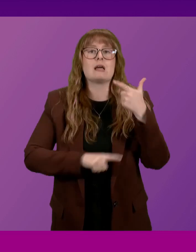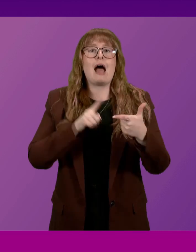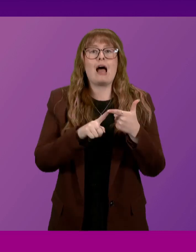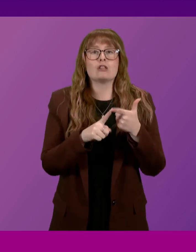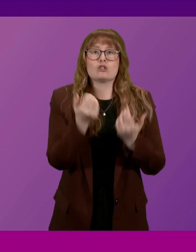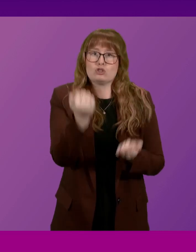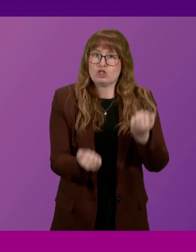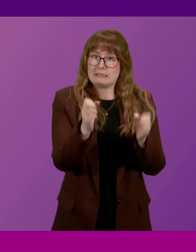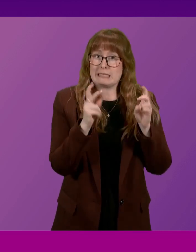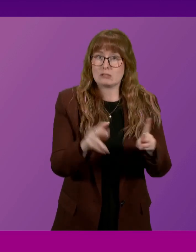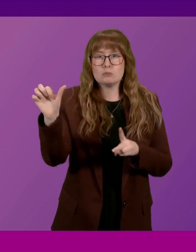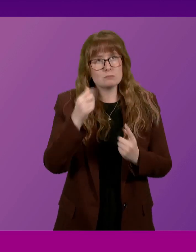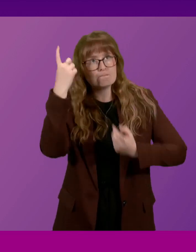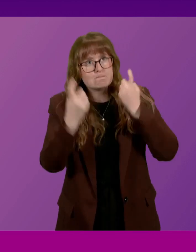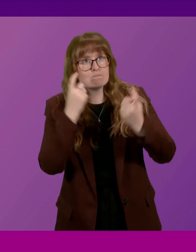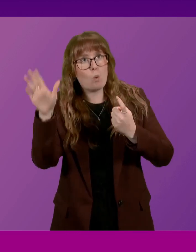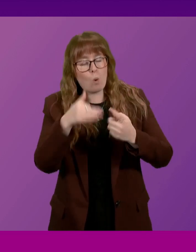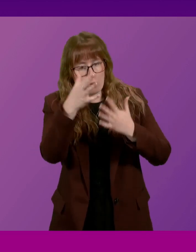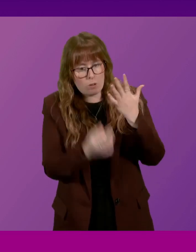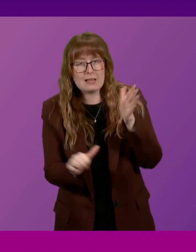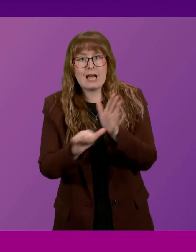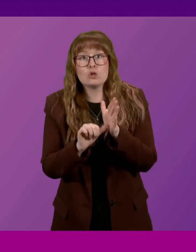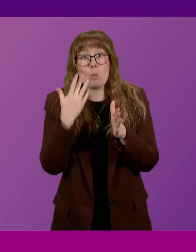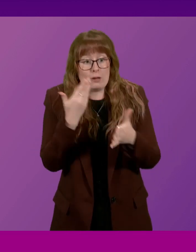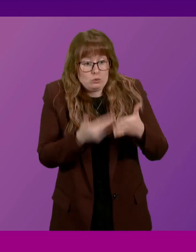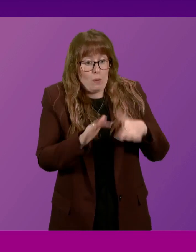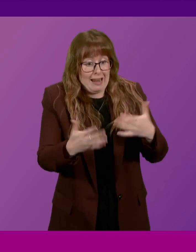to consider all those issues in addressing any cases that emerge.